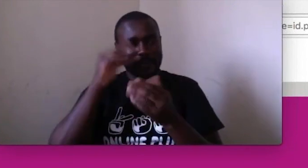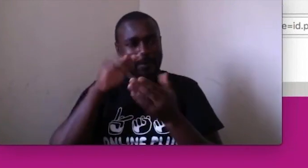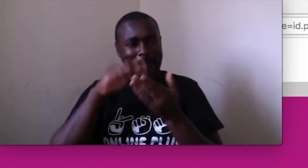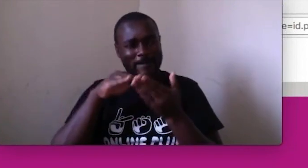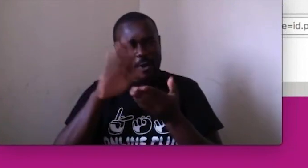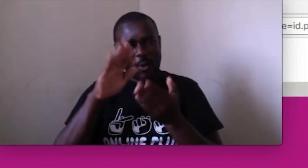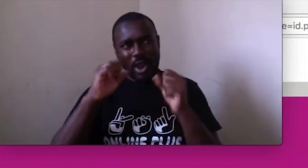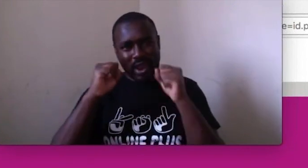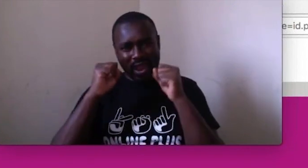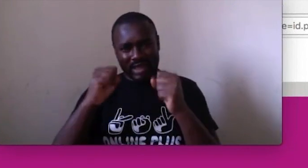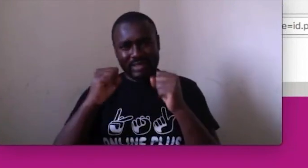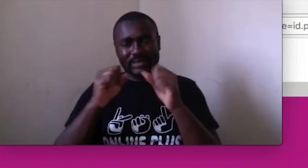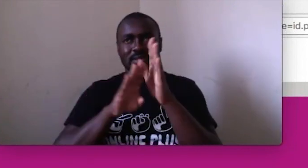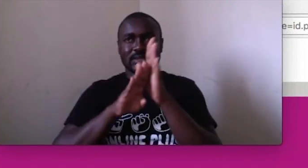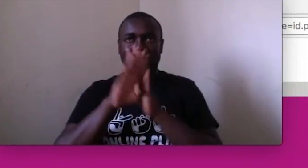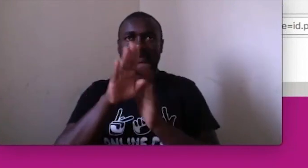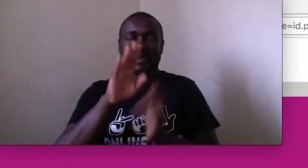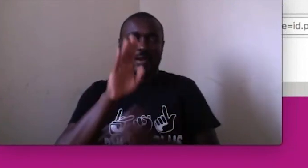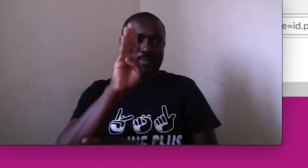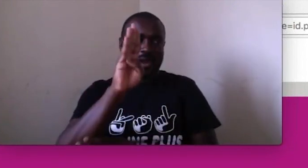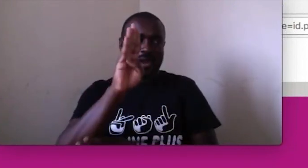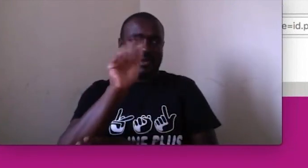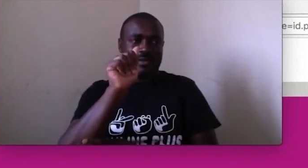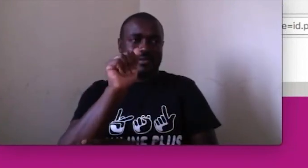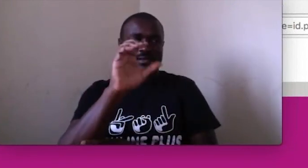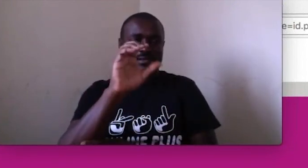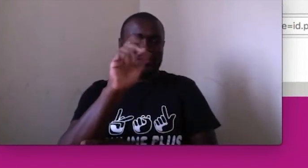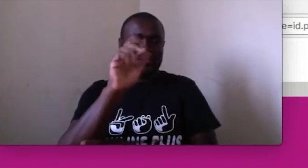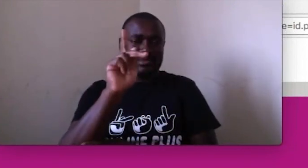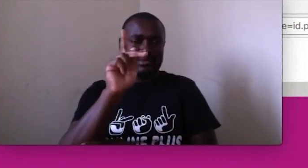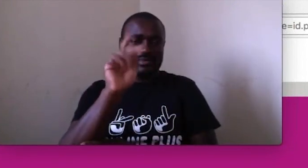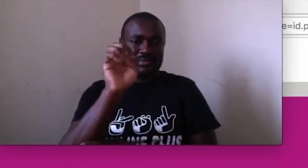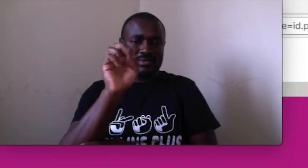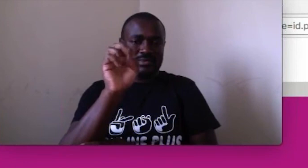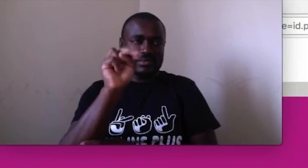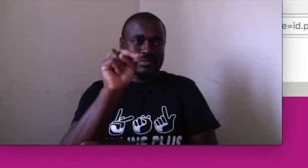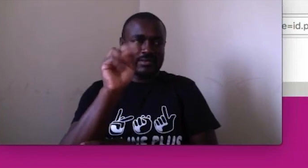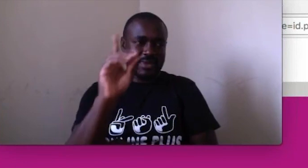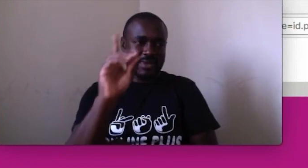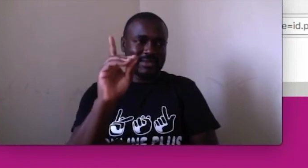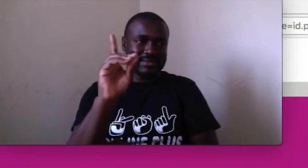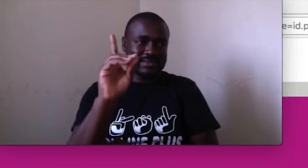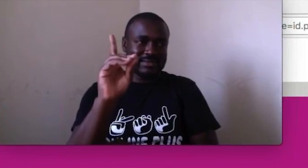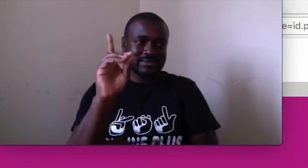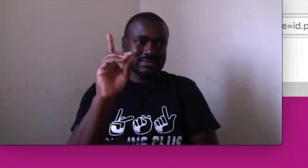I think the hardest thing is developing the back end